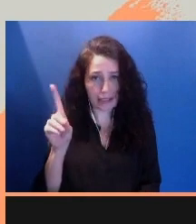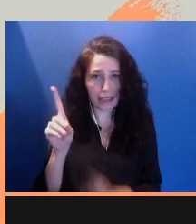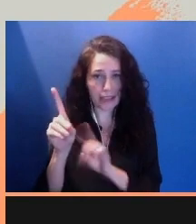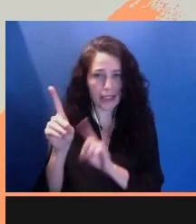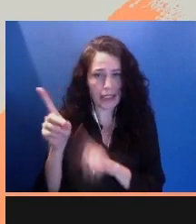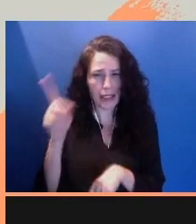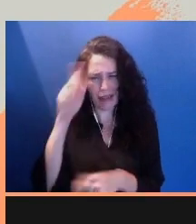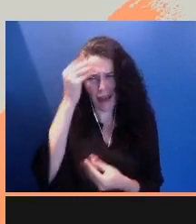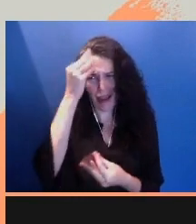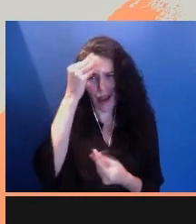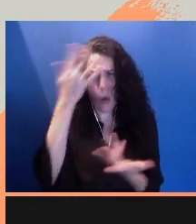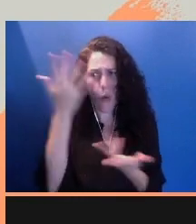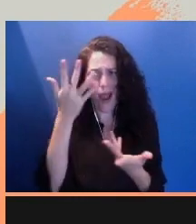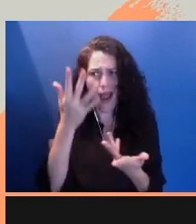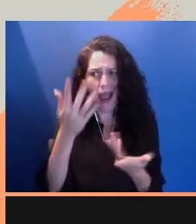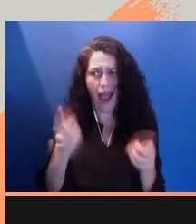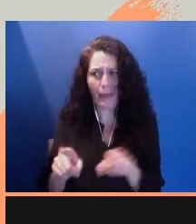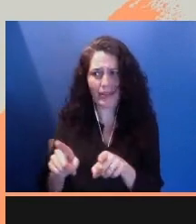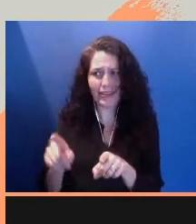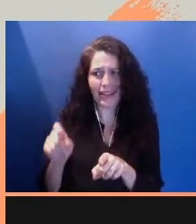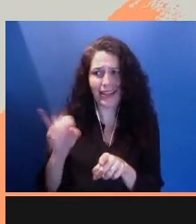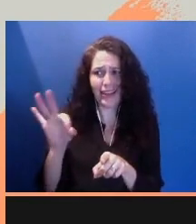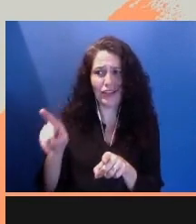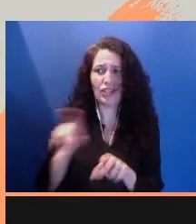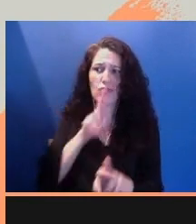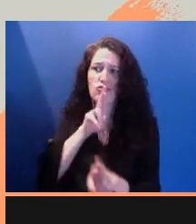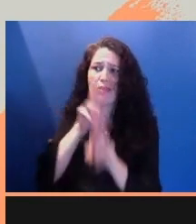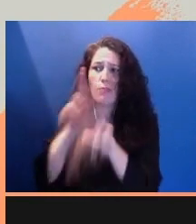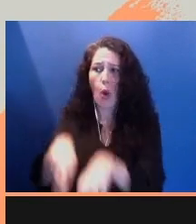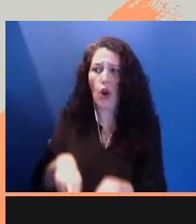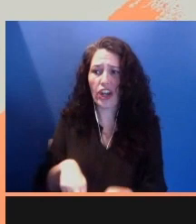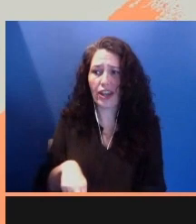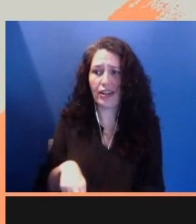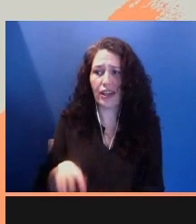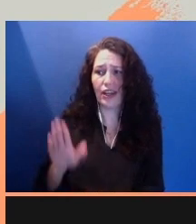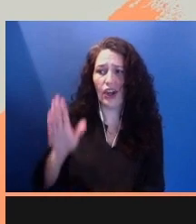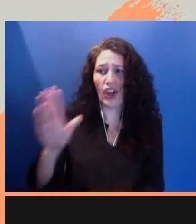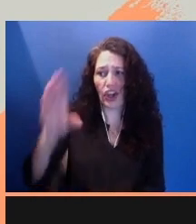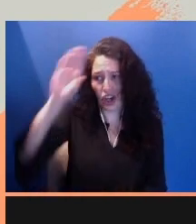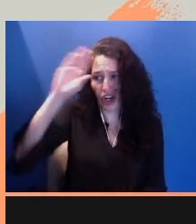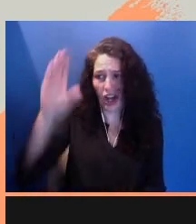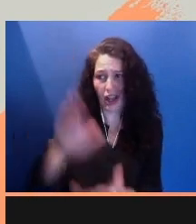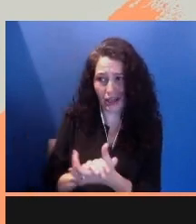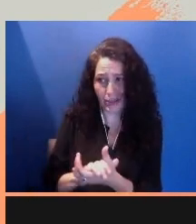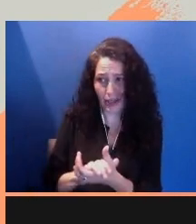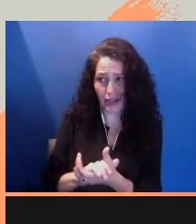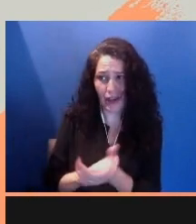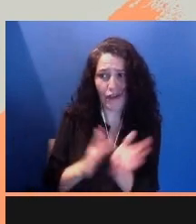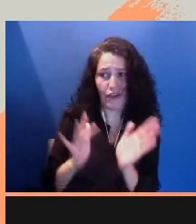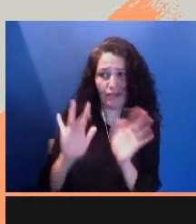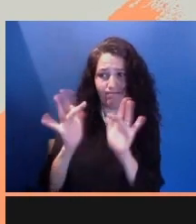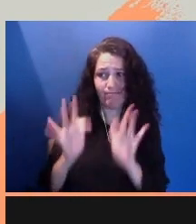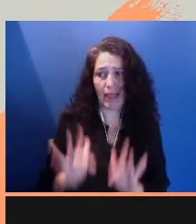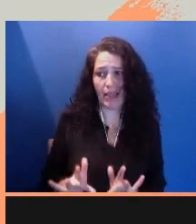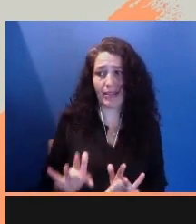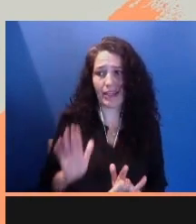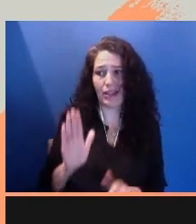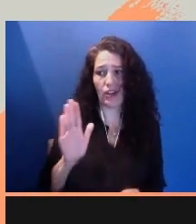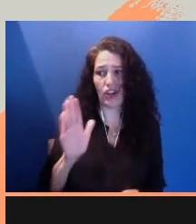if she reported her citizen husband for molesting her undocumented daughter. What if her husband had her deported?